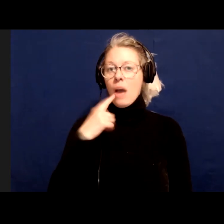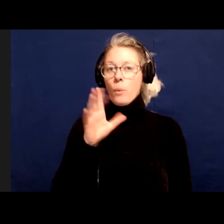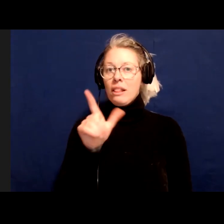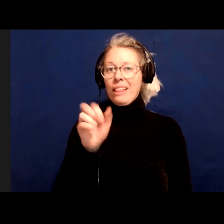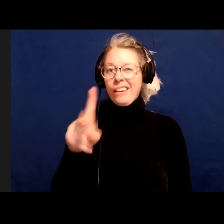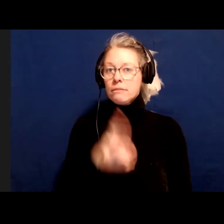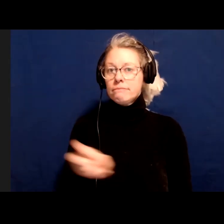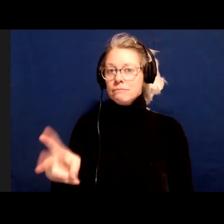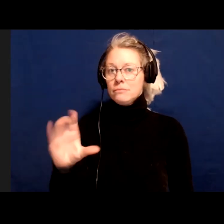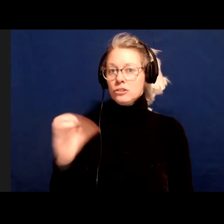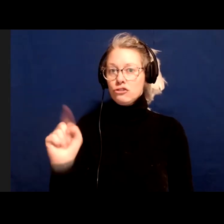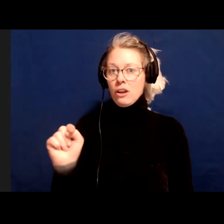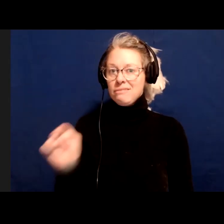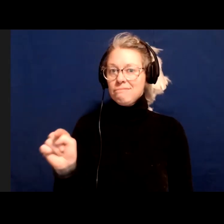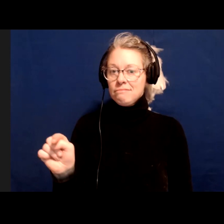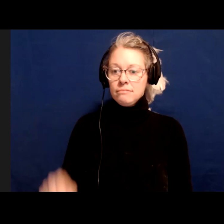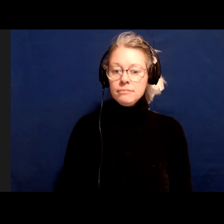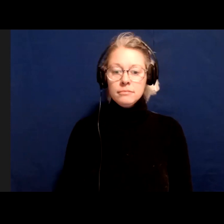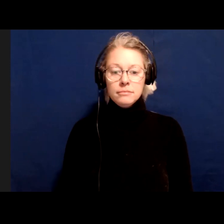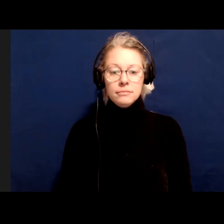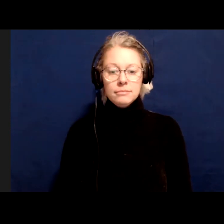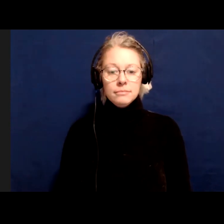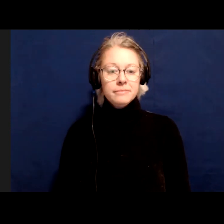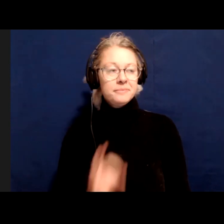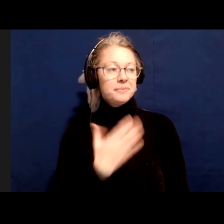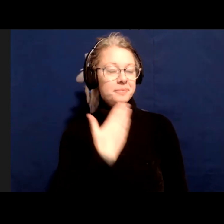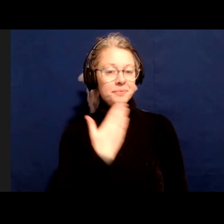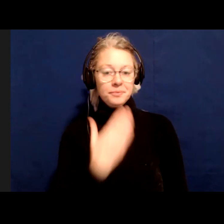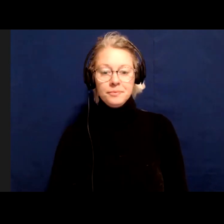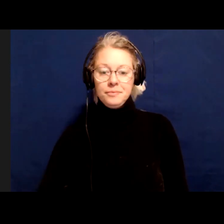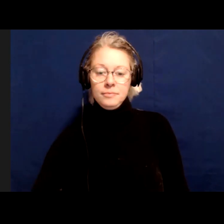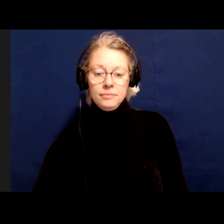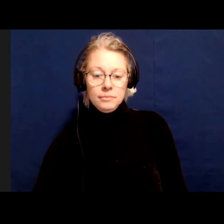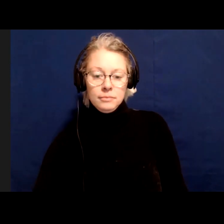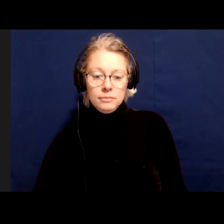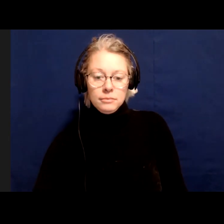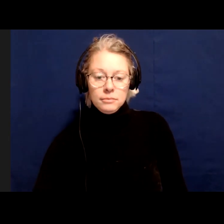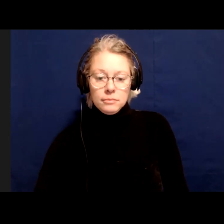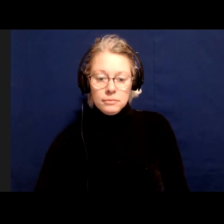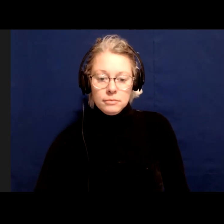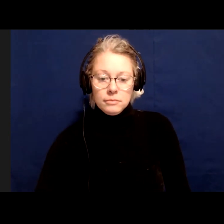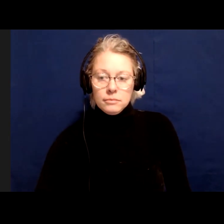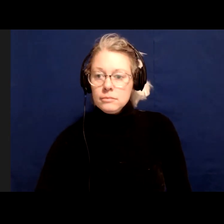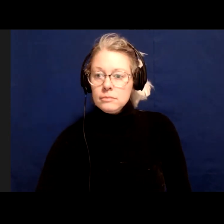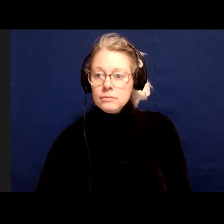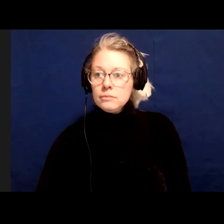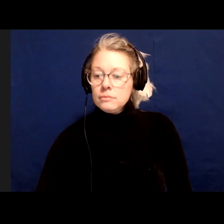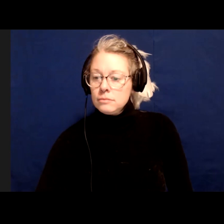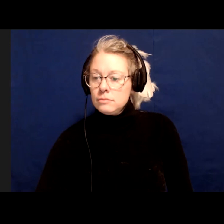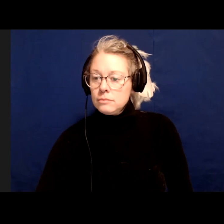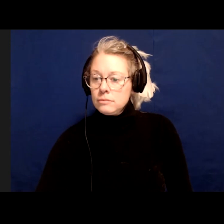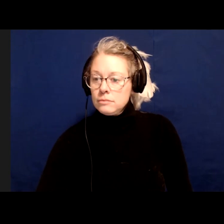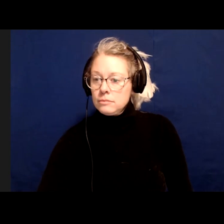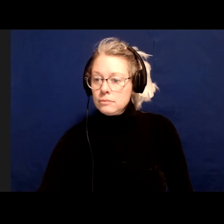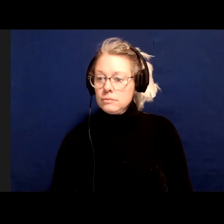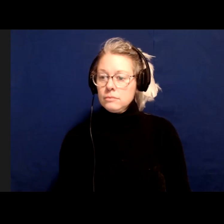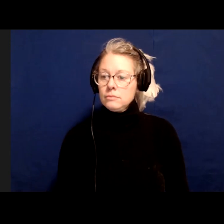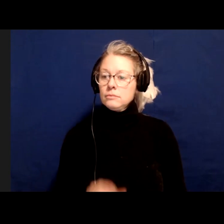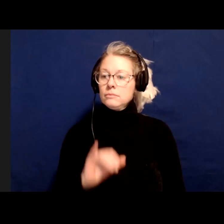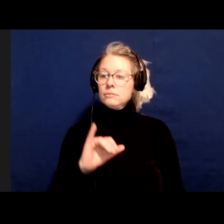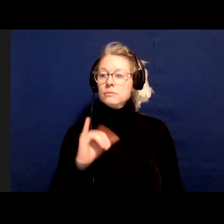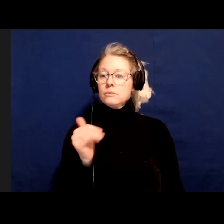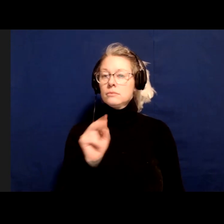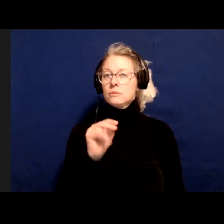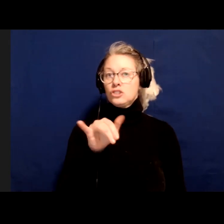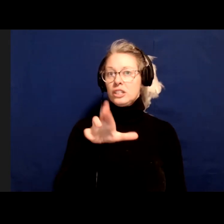Patti Pon: Thanks very much, Melissa. Melissa’s going to put the link, it's on our website